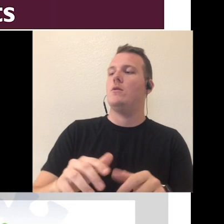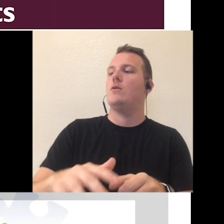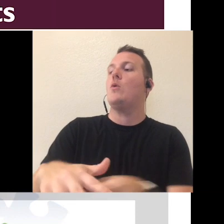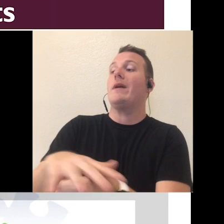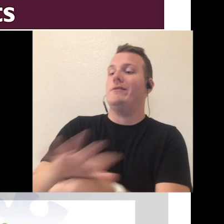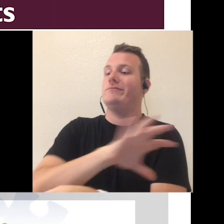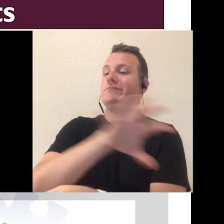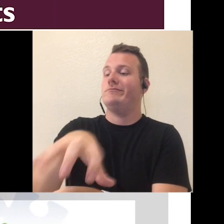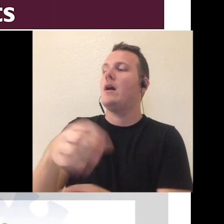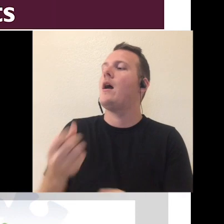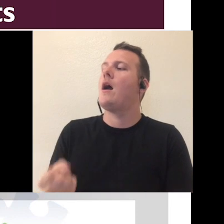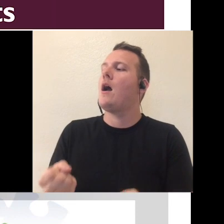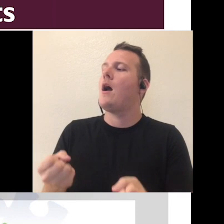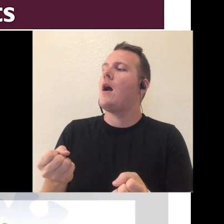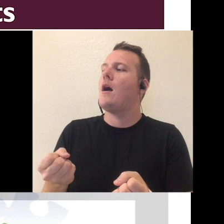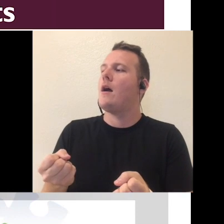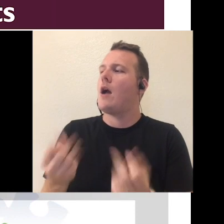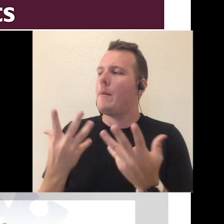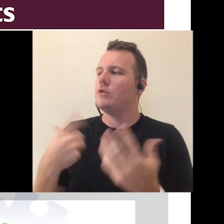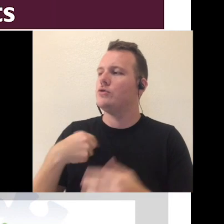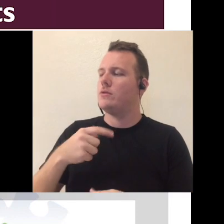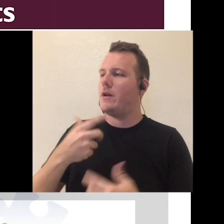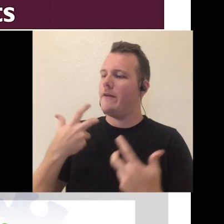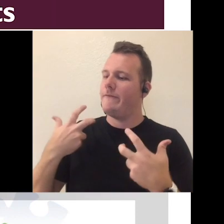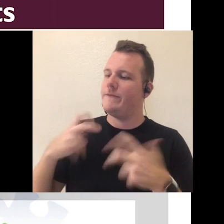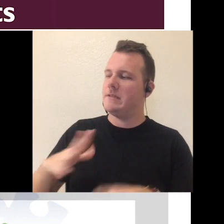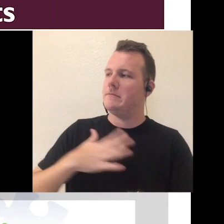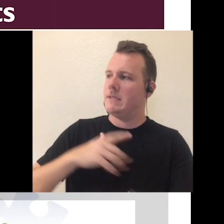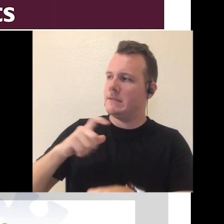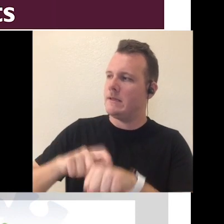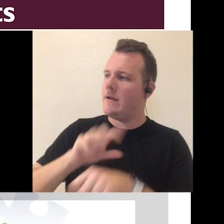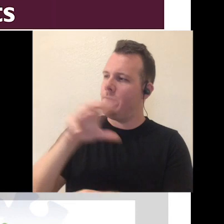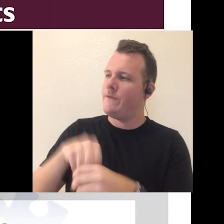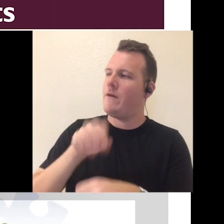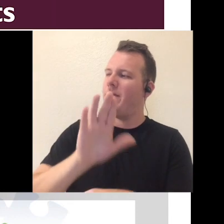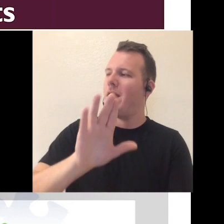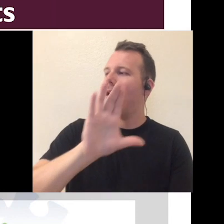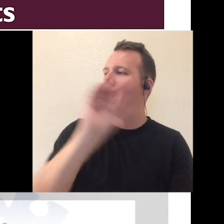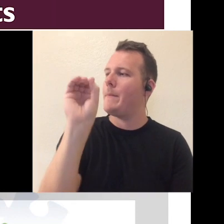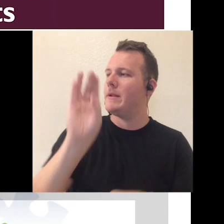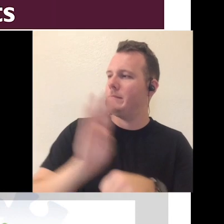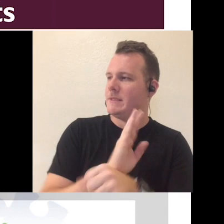involved/invested should I be in the company's business plan?"